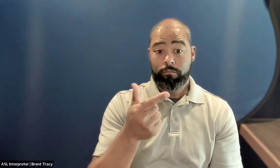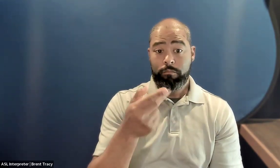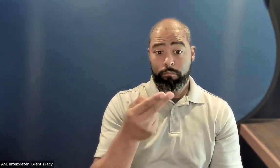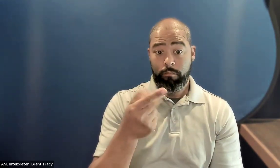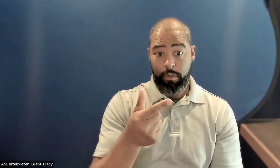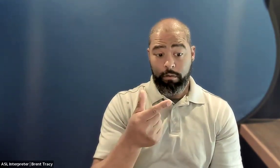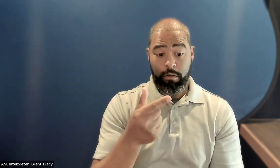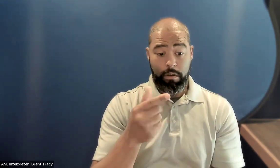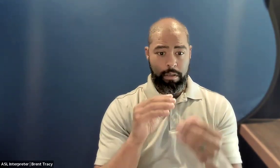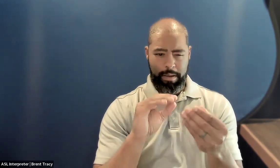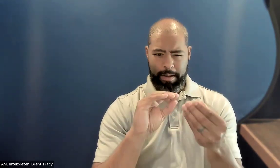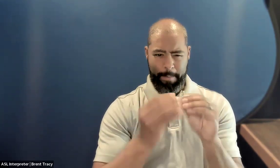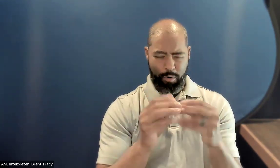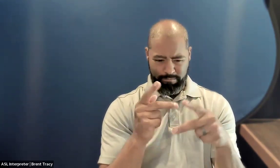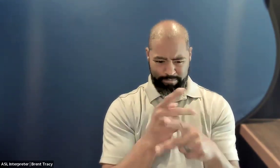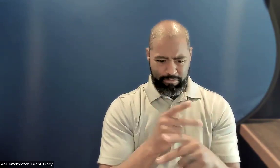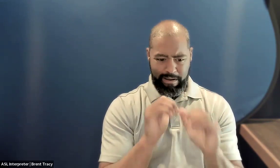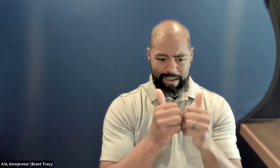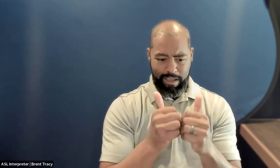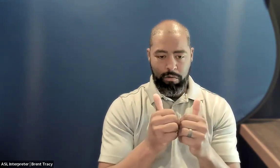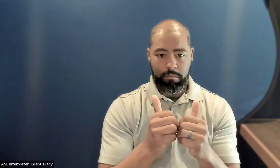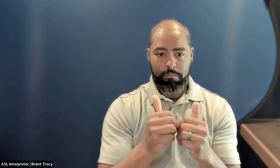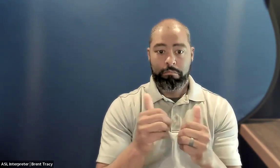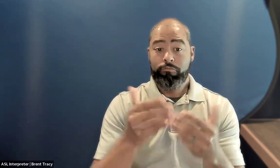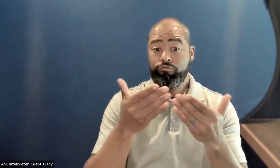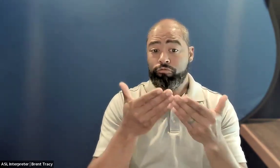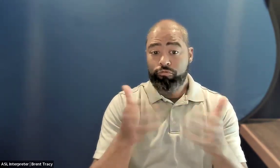methodology currently is essentially to conduct a traffic